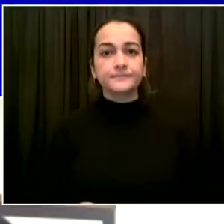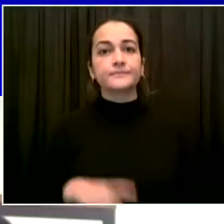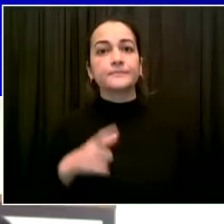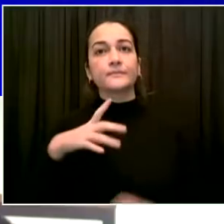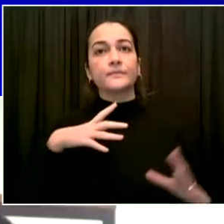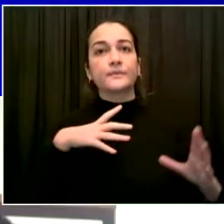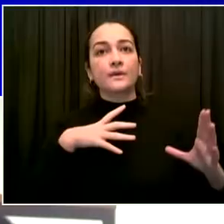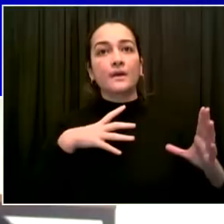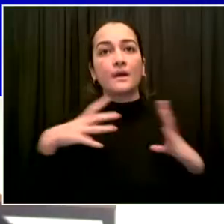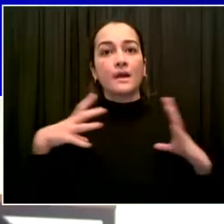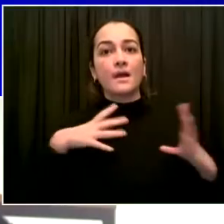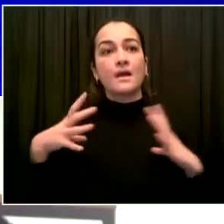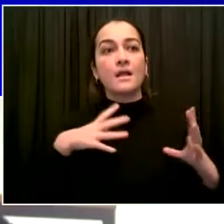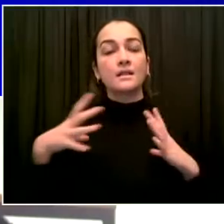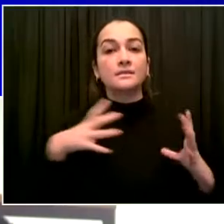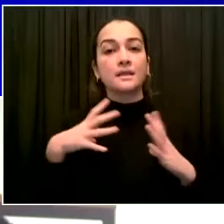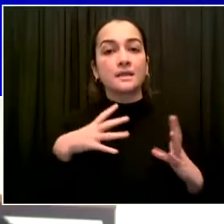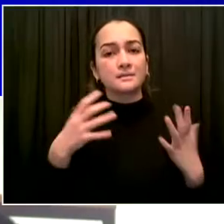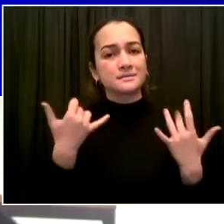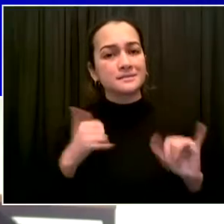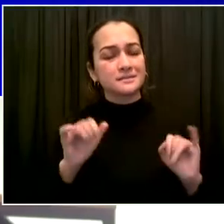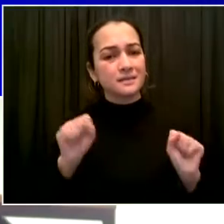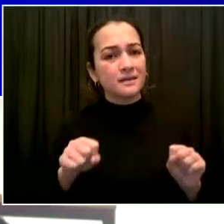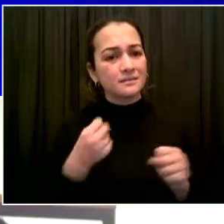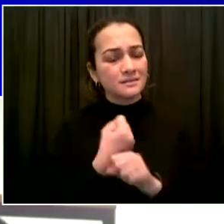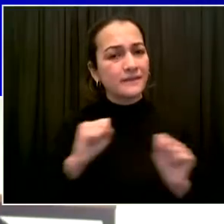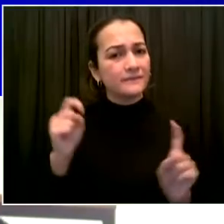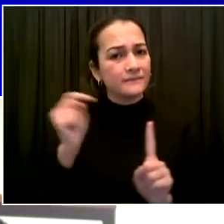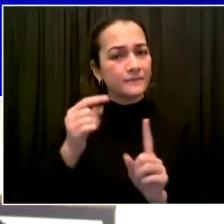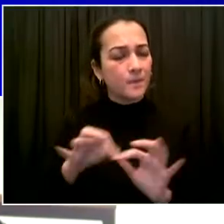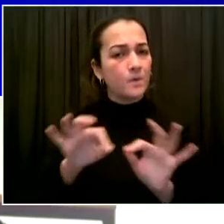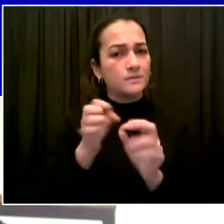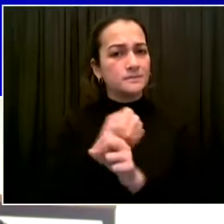WCAE N STILL MAKE IT A SAFE ONE AND A HEALTHY ONE AND AN ENJOYABLE ONE.